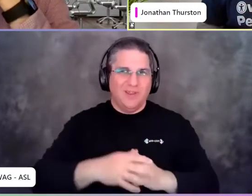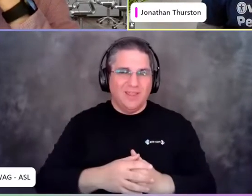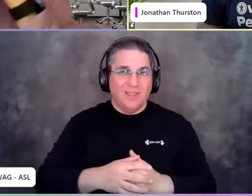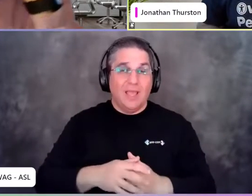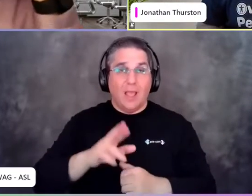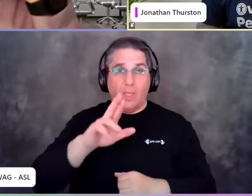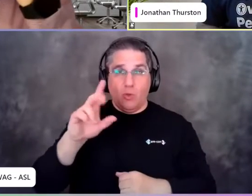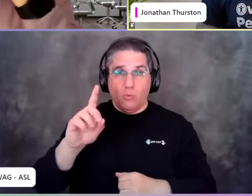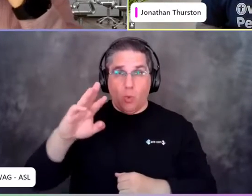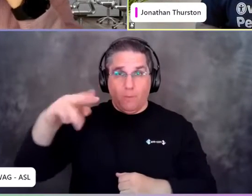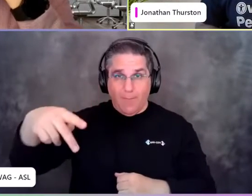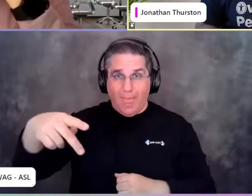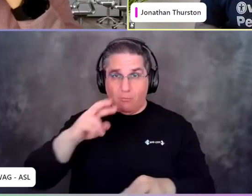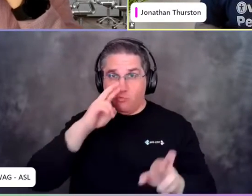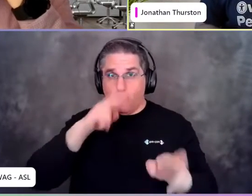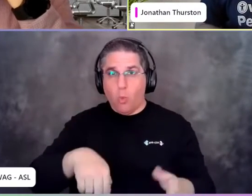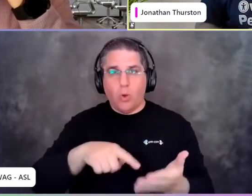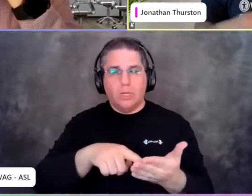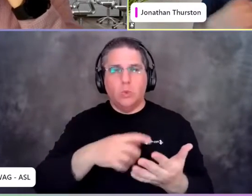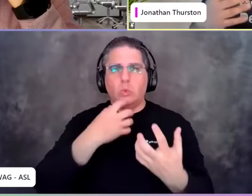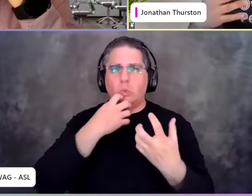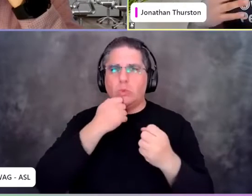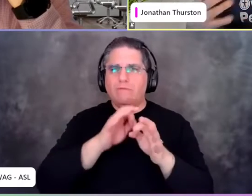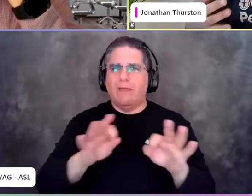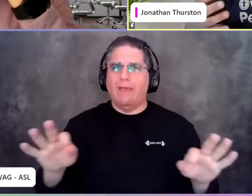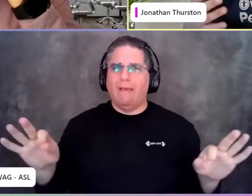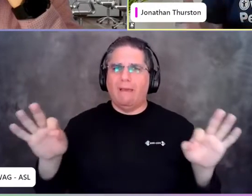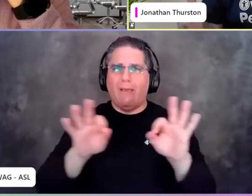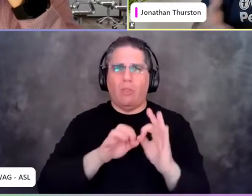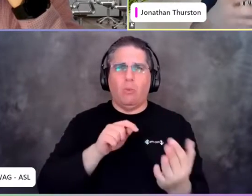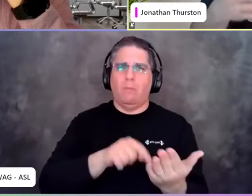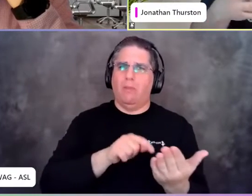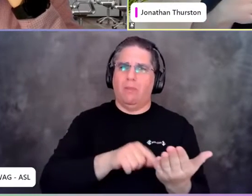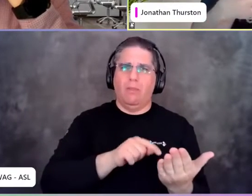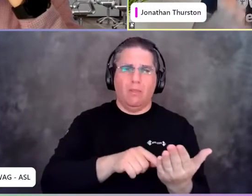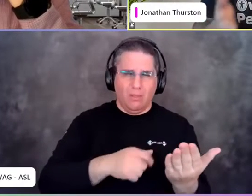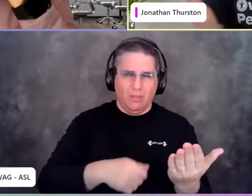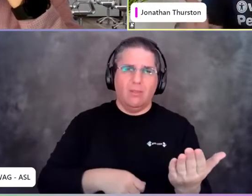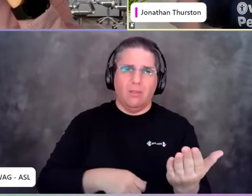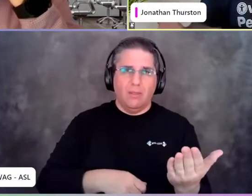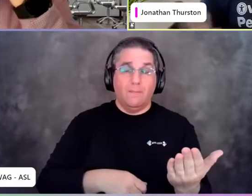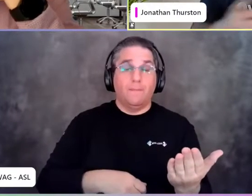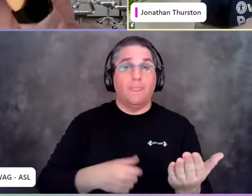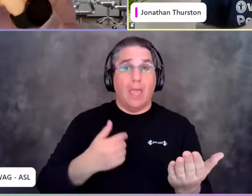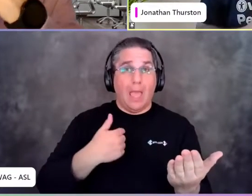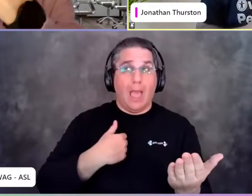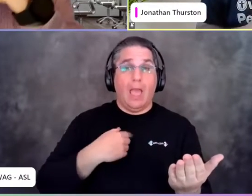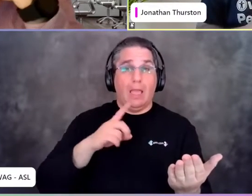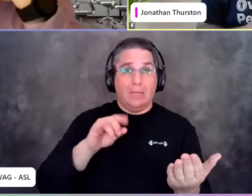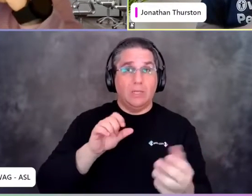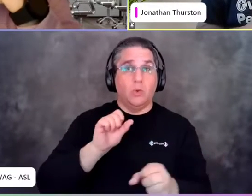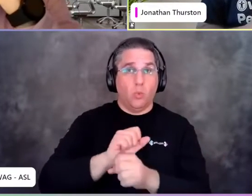you need to take as an organization, to achieve success with that next level. The road map report is